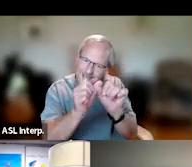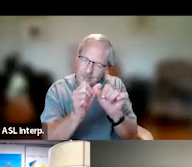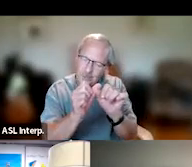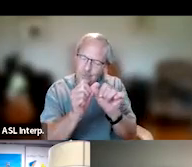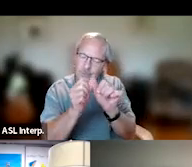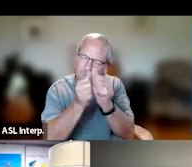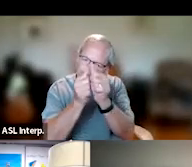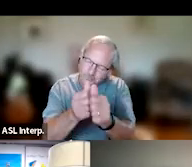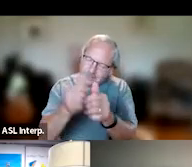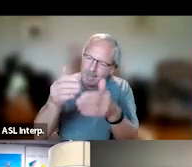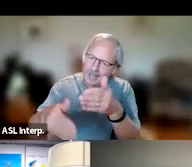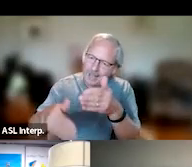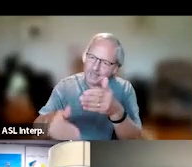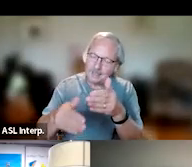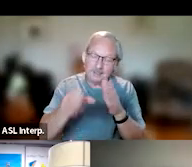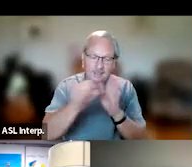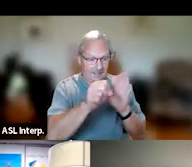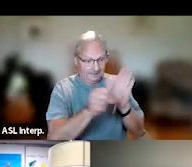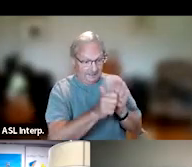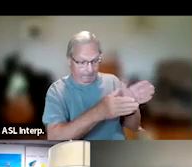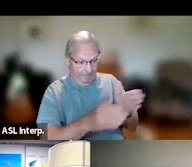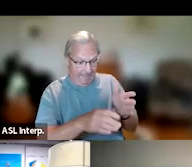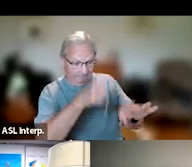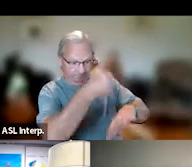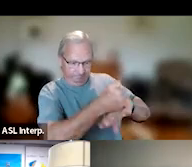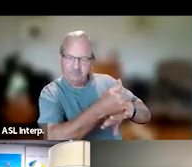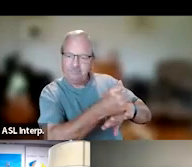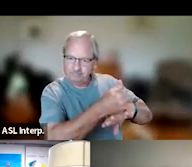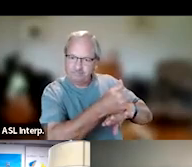until a state plan has been established that determines